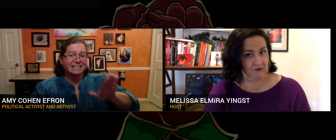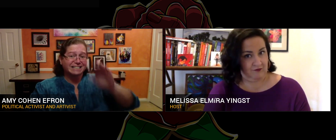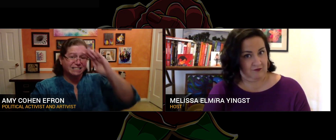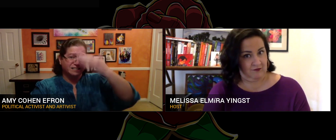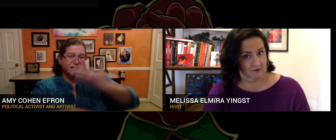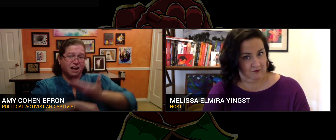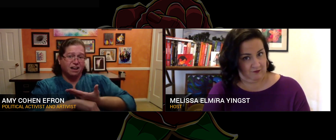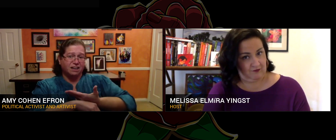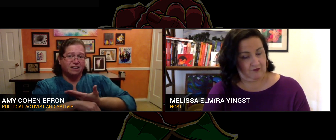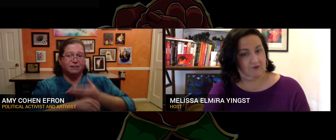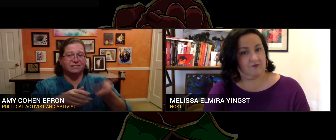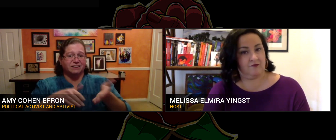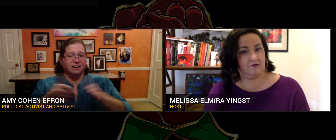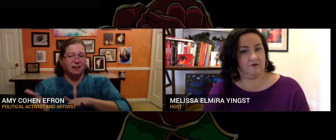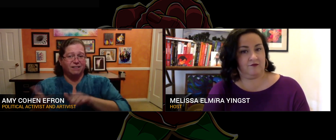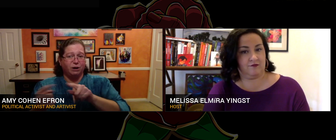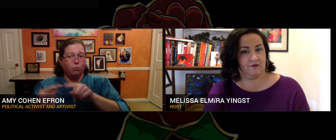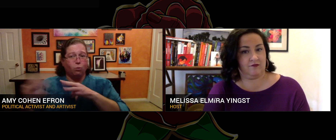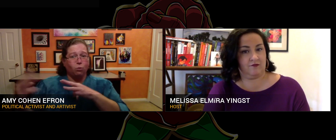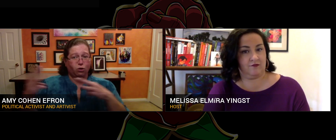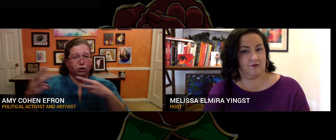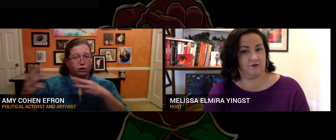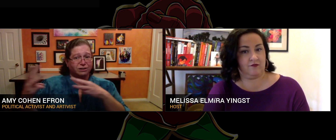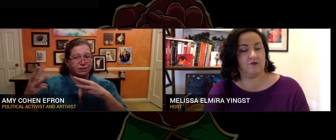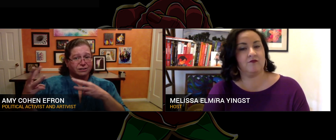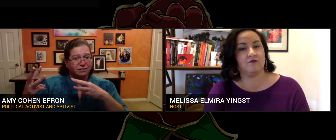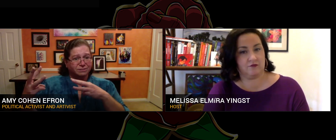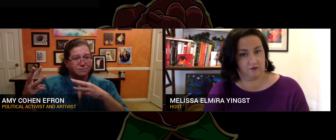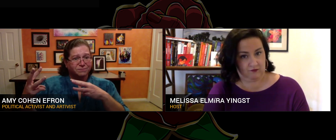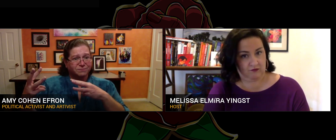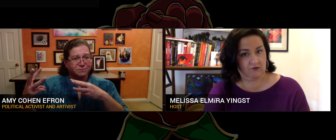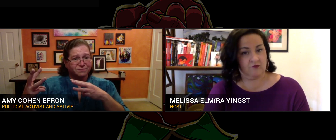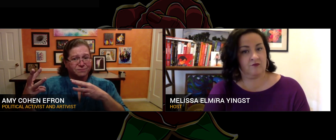His son himself died in a war.